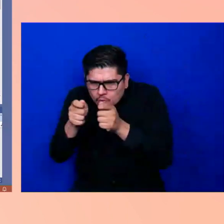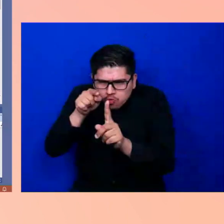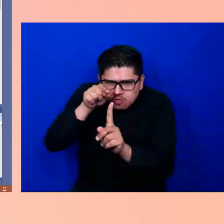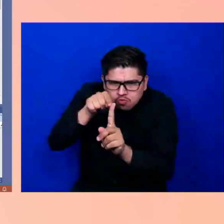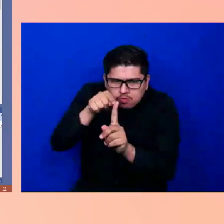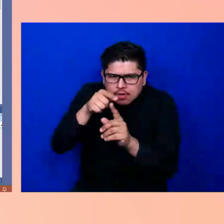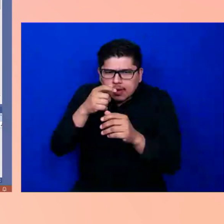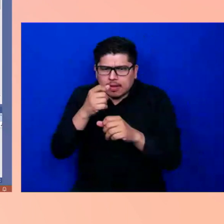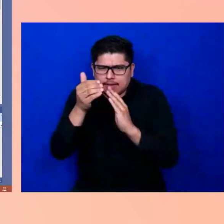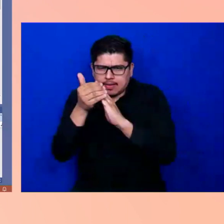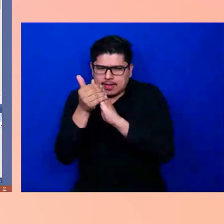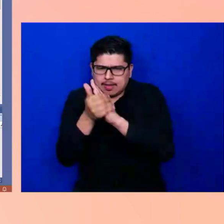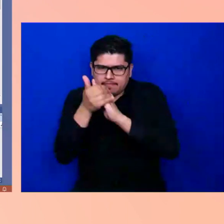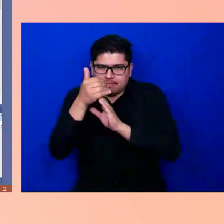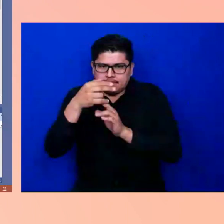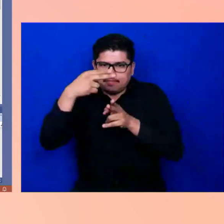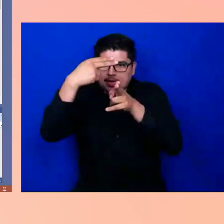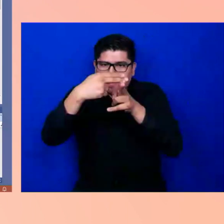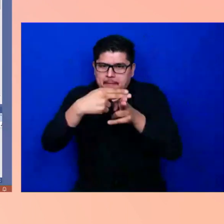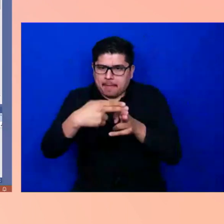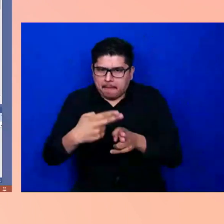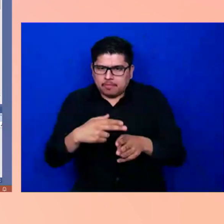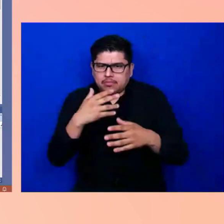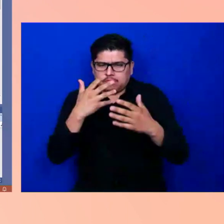screen readers know what to do with that control.